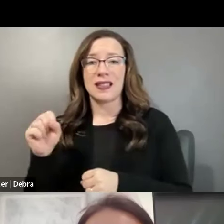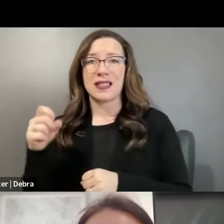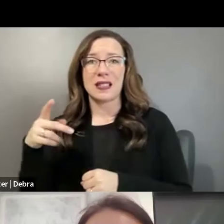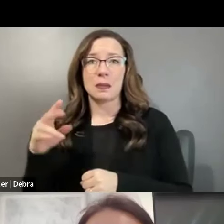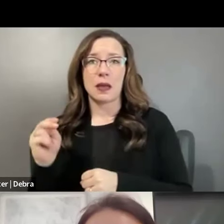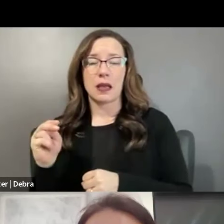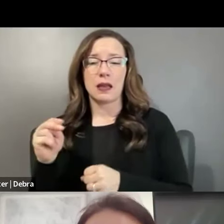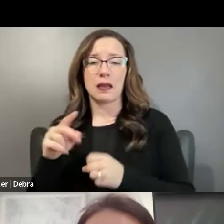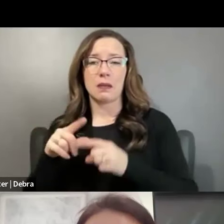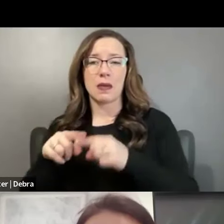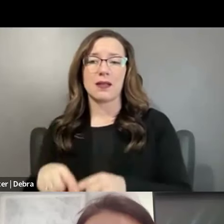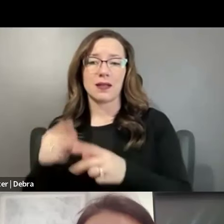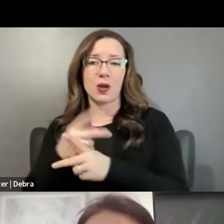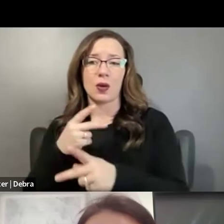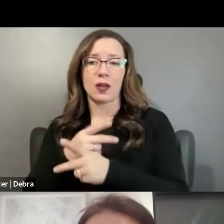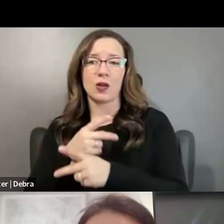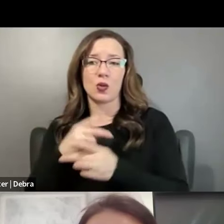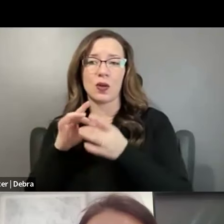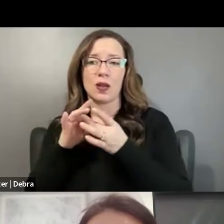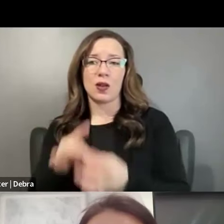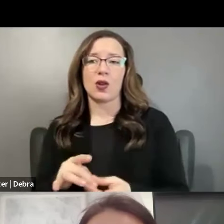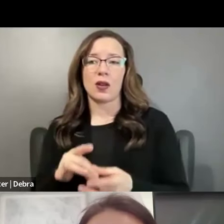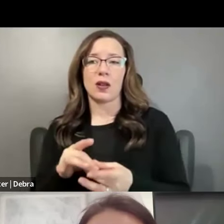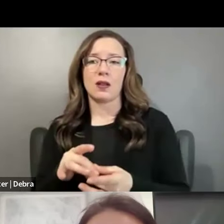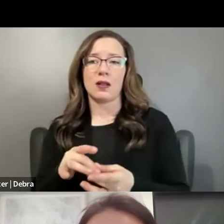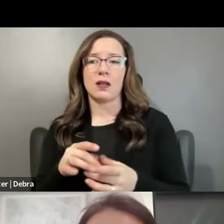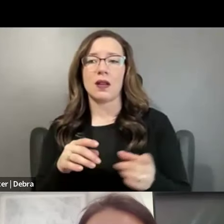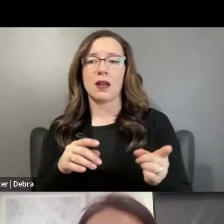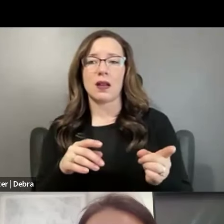About 15% is using quantity-based calculations and only